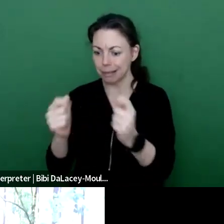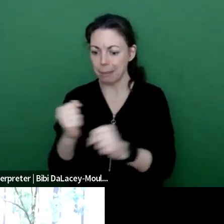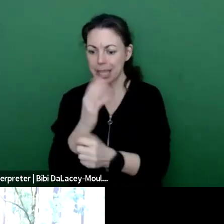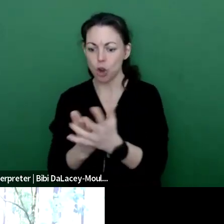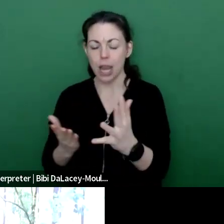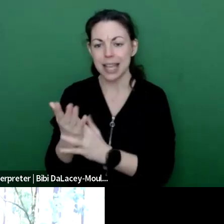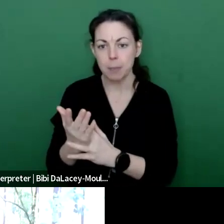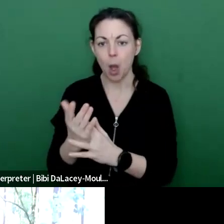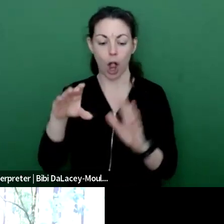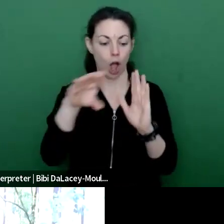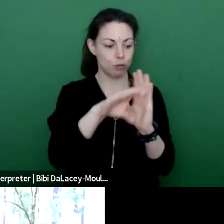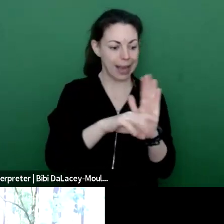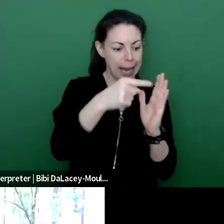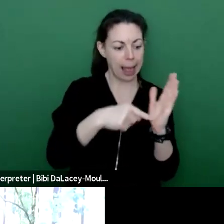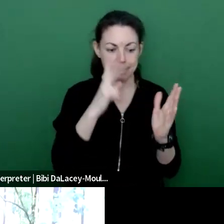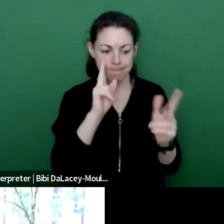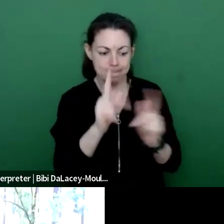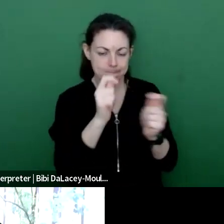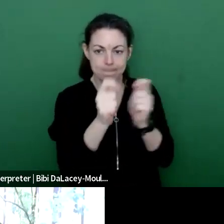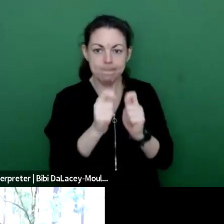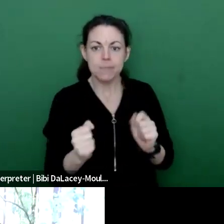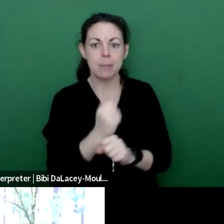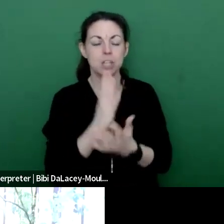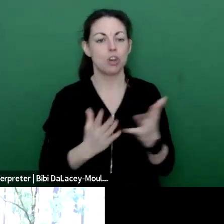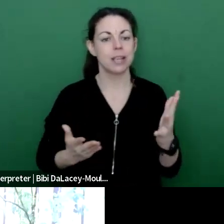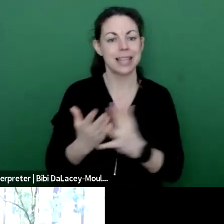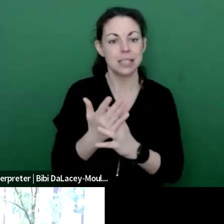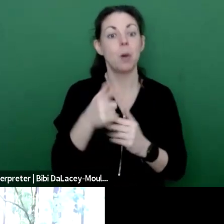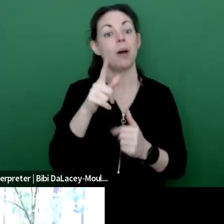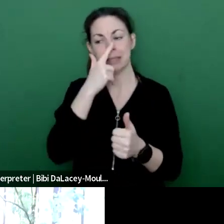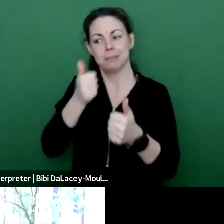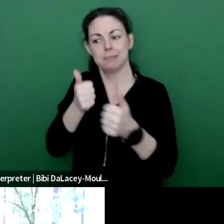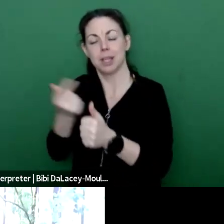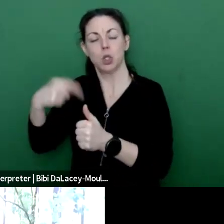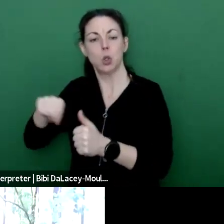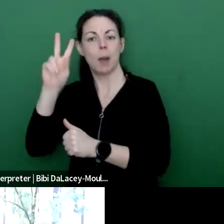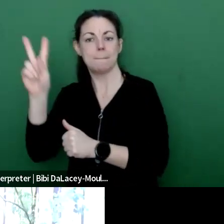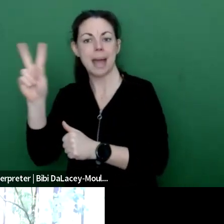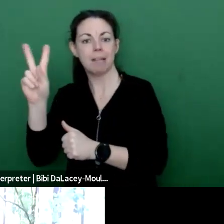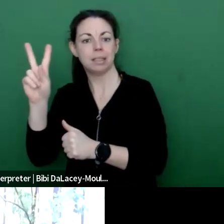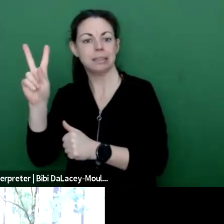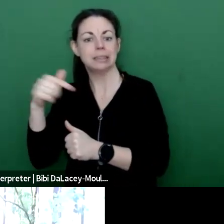and being also that, that voice and that advocate for parents who were pushing for